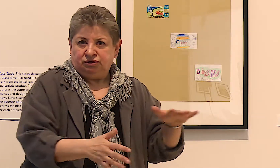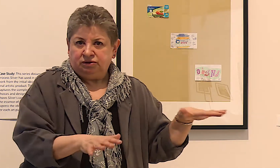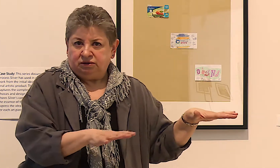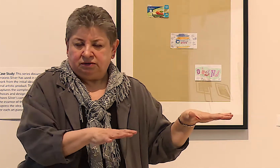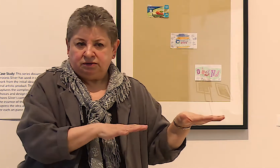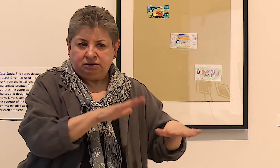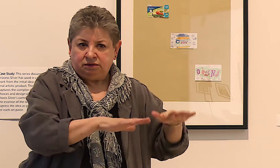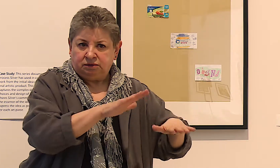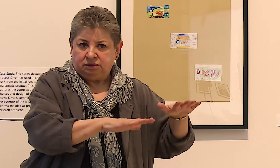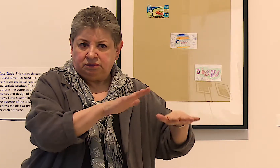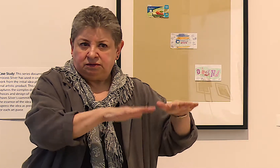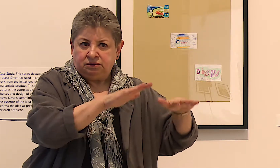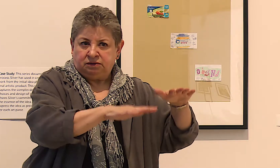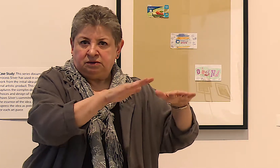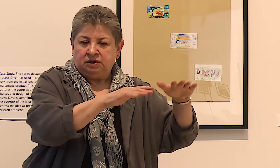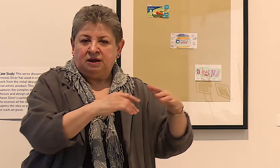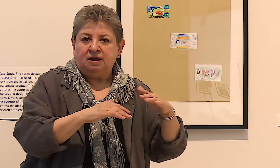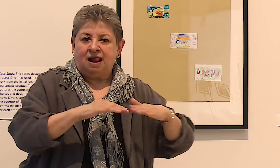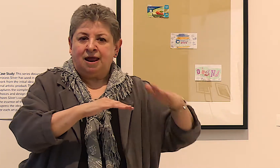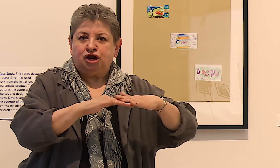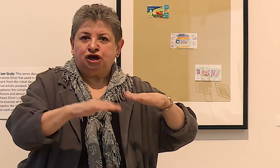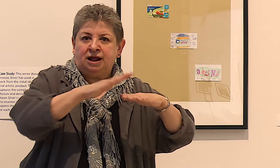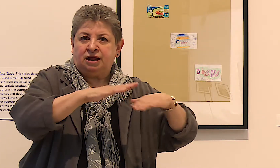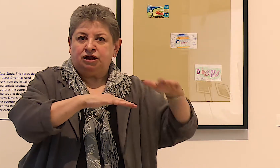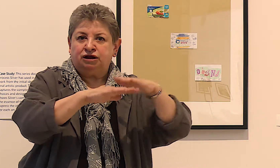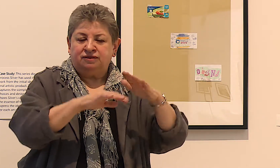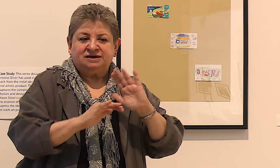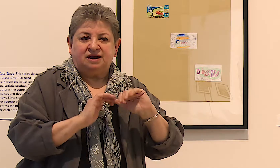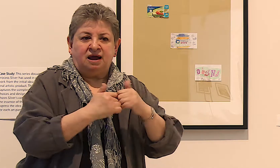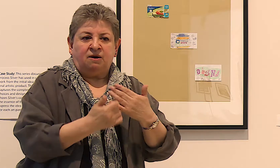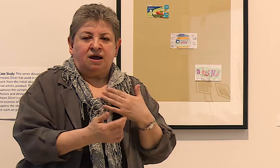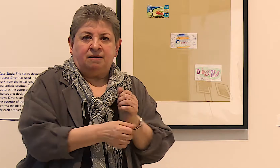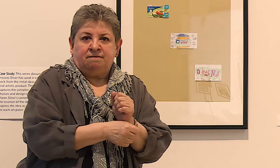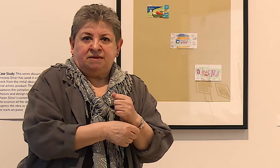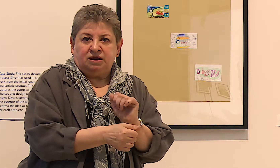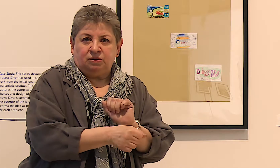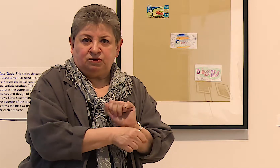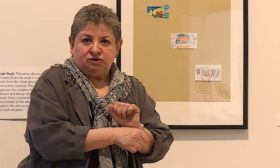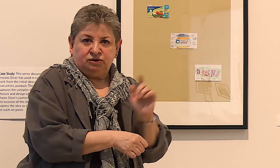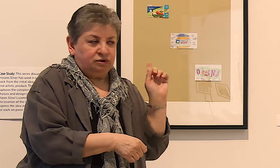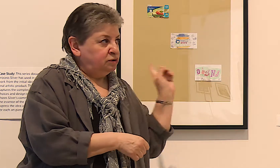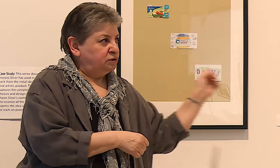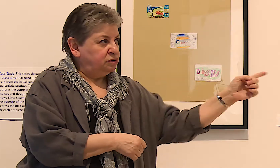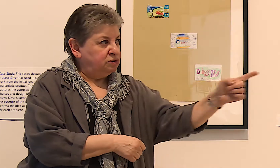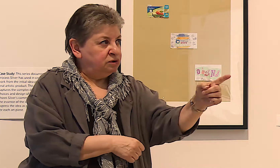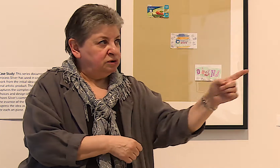It has many different layers. And I'll describe how the process works.